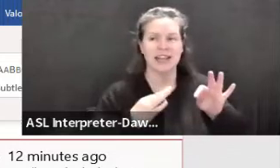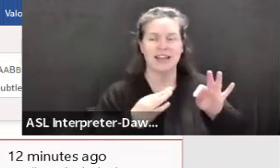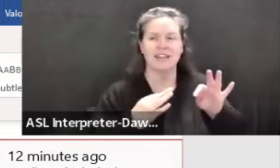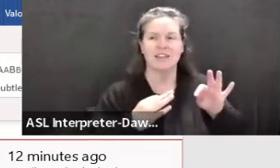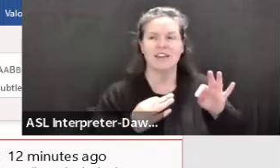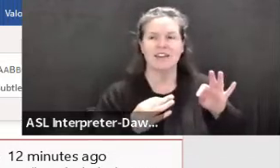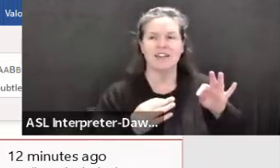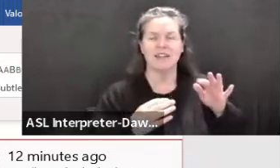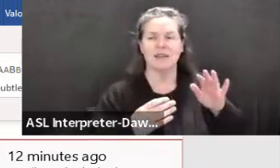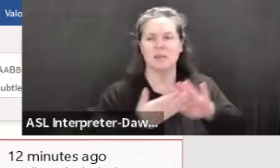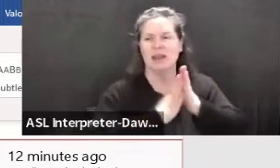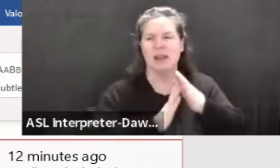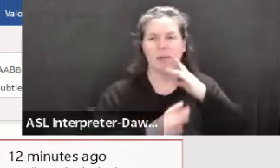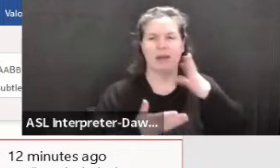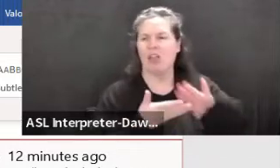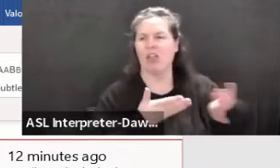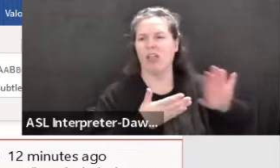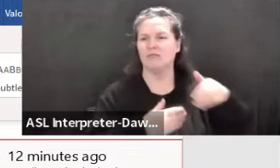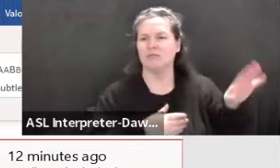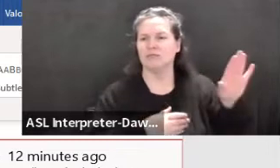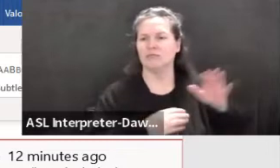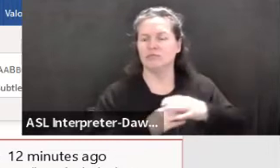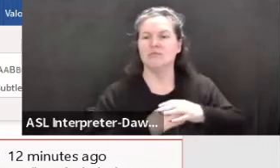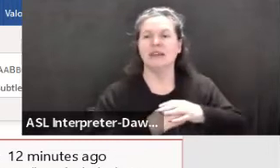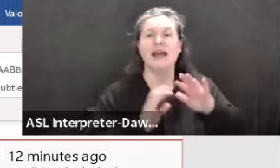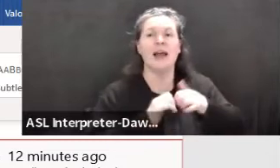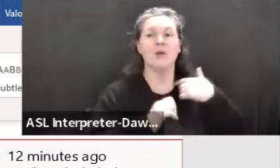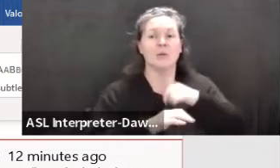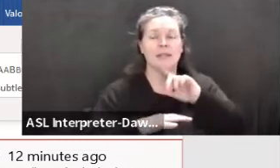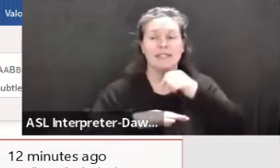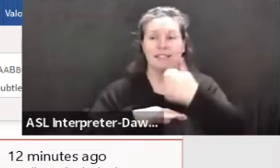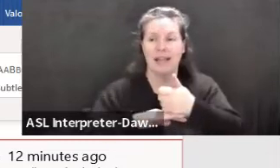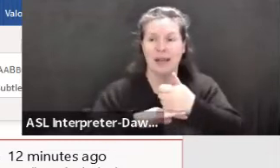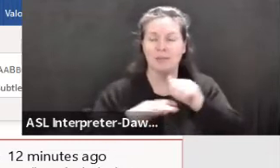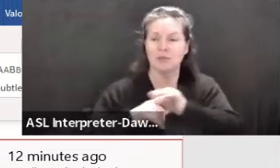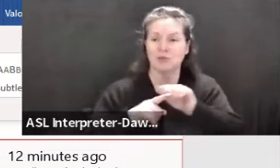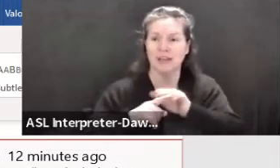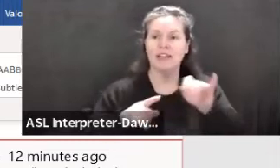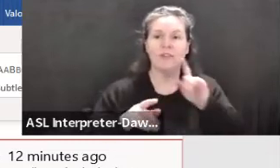or perhaps how do we set up training in a way that maybe if you own a private practice,